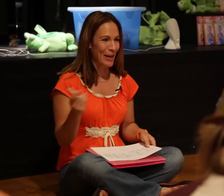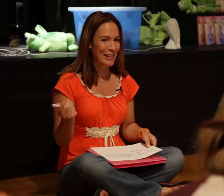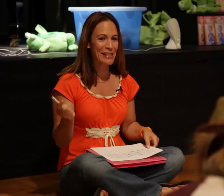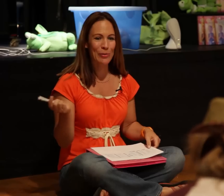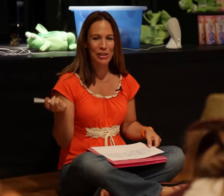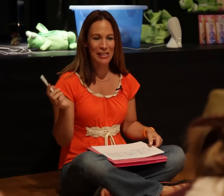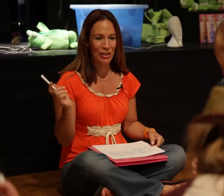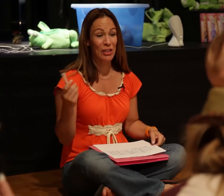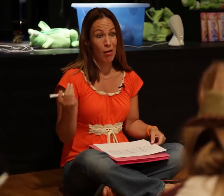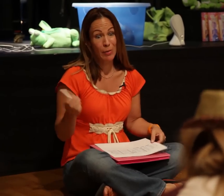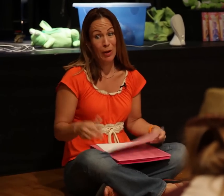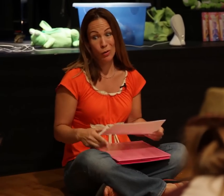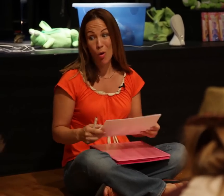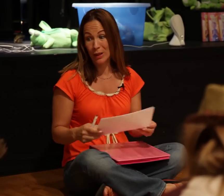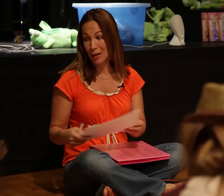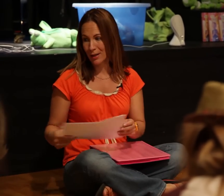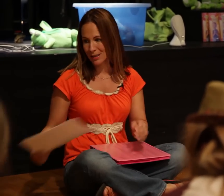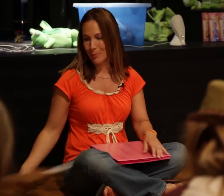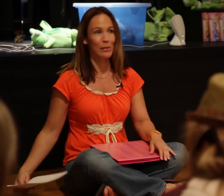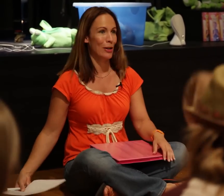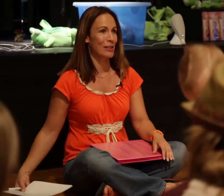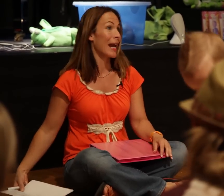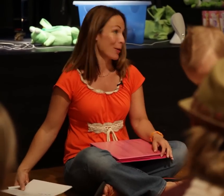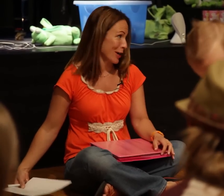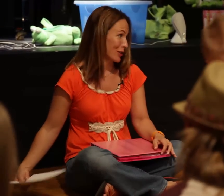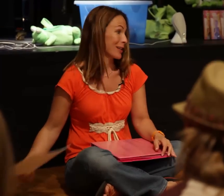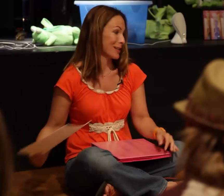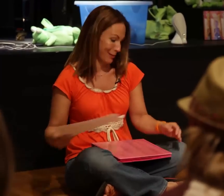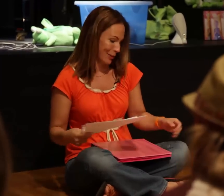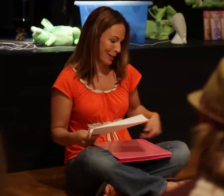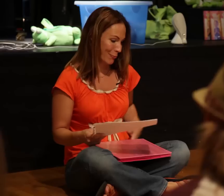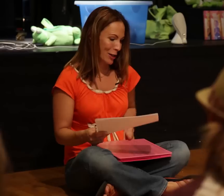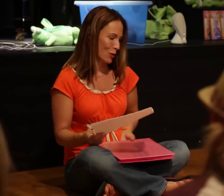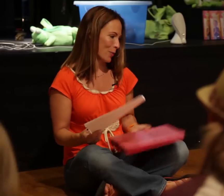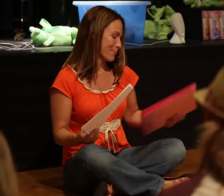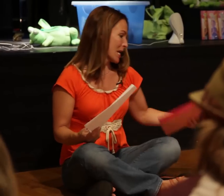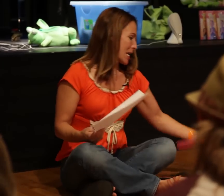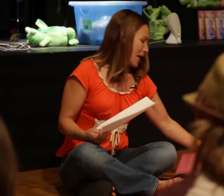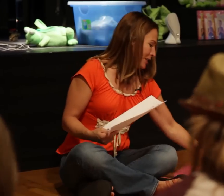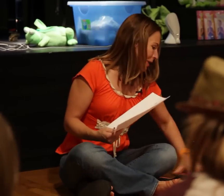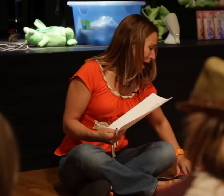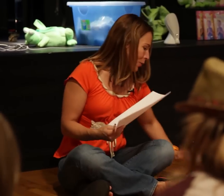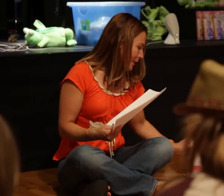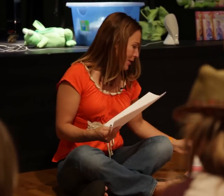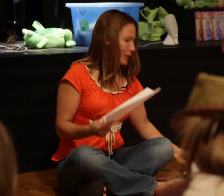Well my niece who was just in here she calls me Rachel Coleman. It's not Ms. Rachel. It's not Aunt Rachel. It's literally Rachel Coleman, so that works out too.